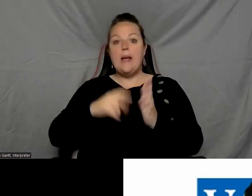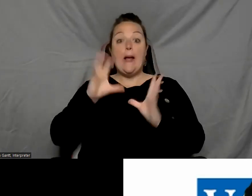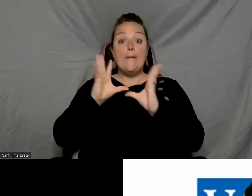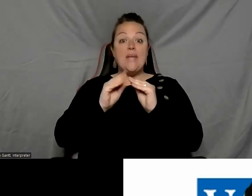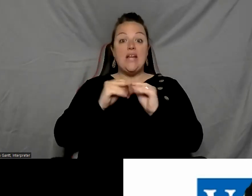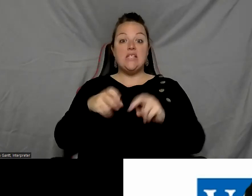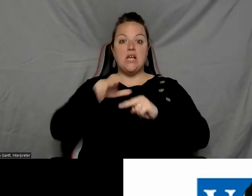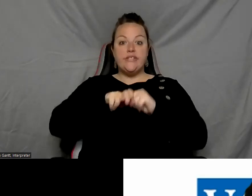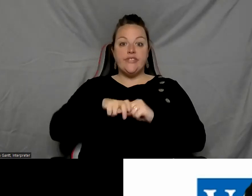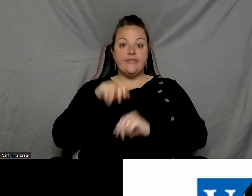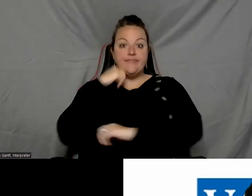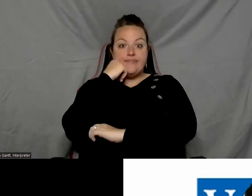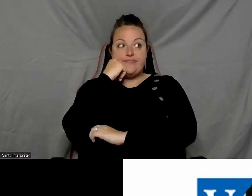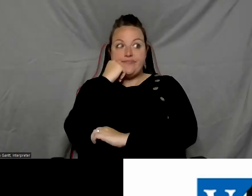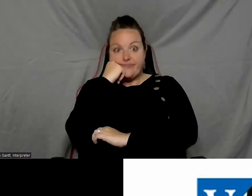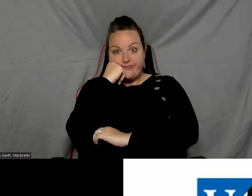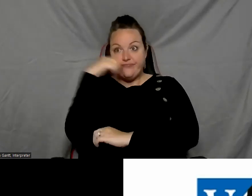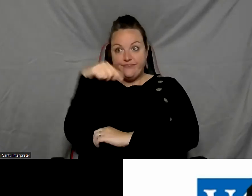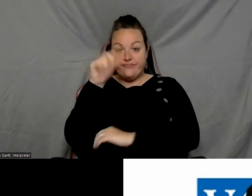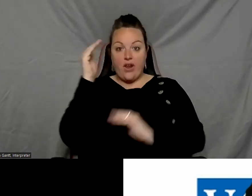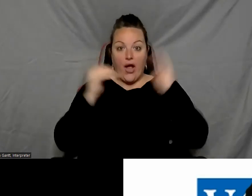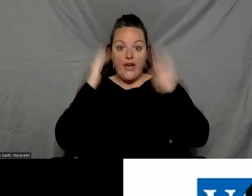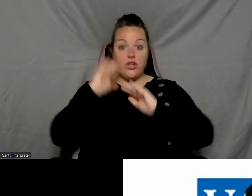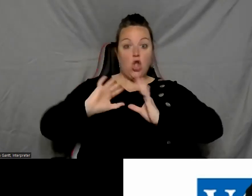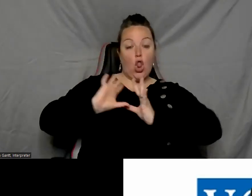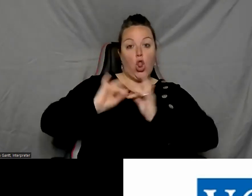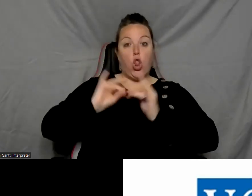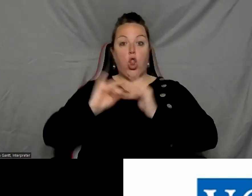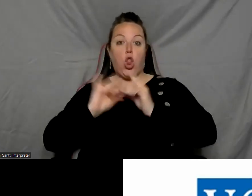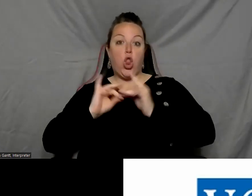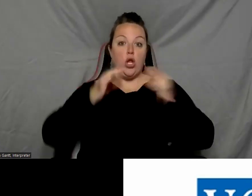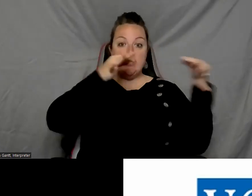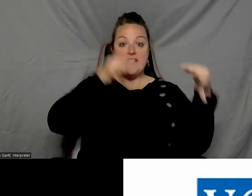and sit there and be quiet and let the adults run the show and not really say anything.